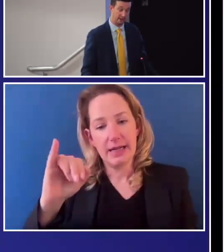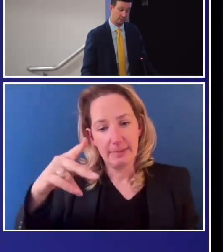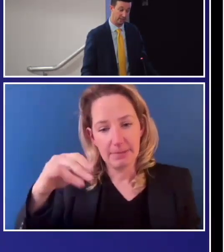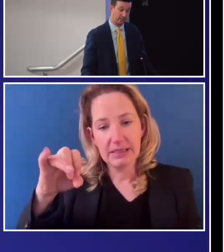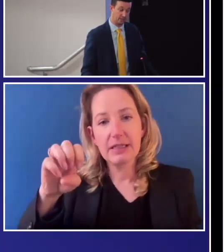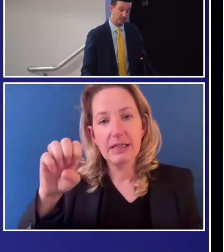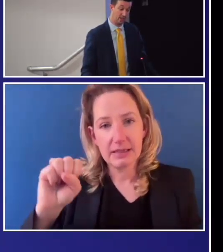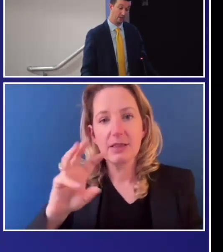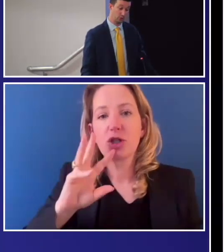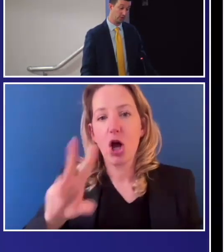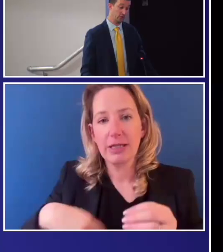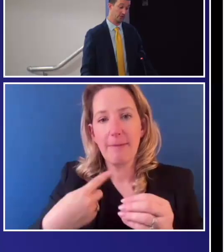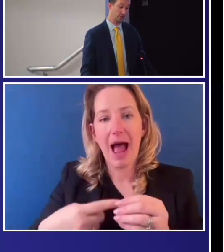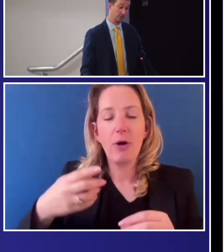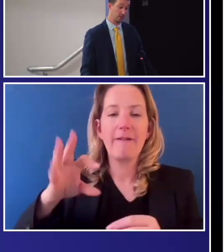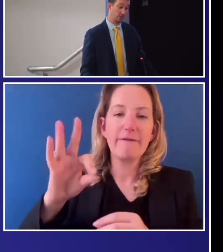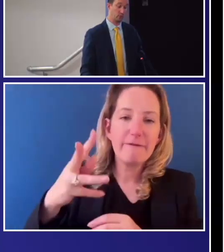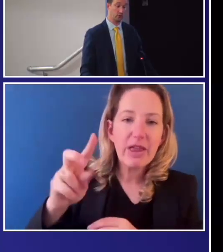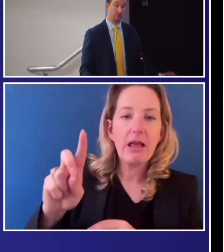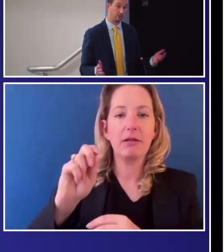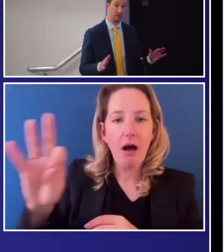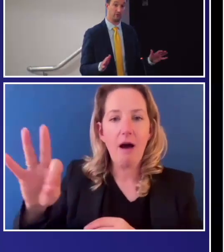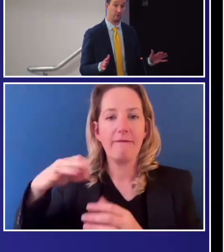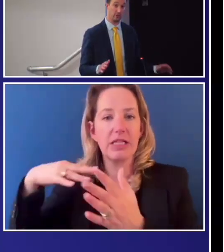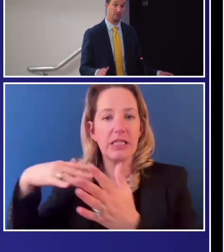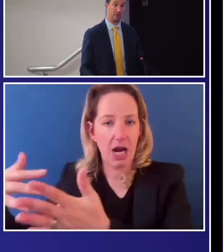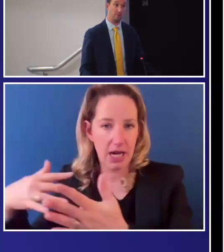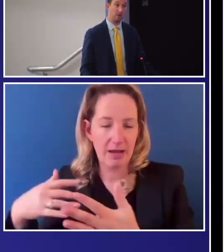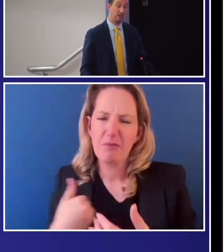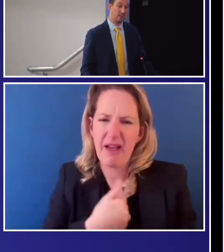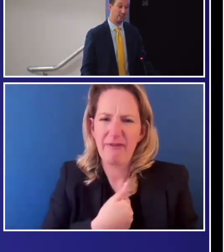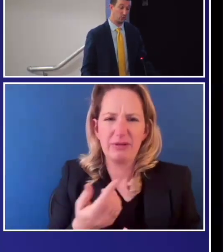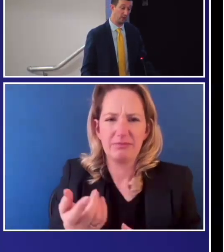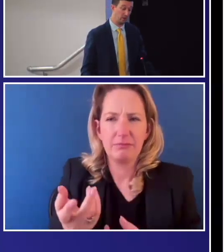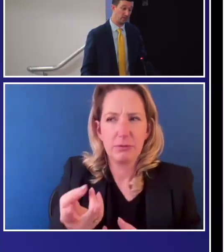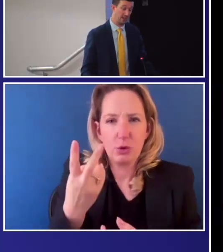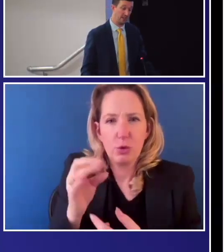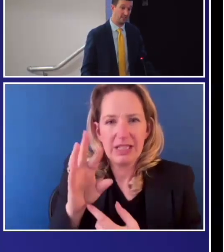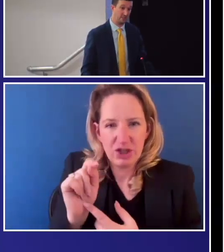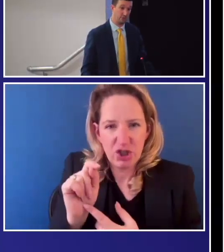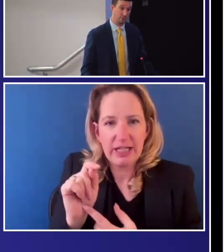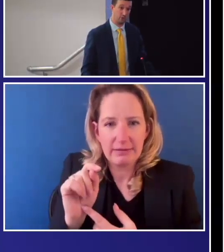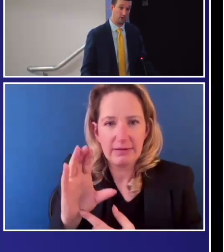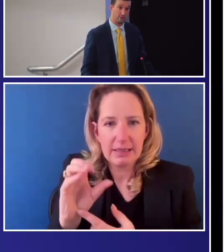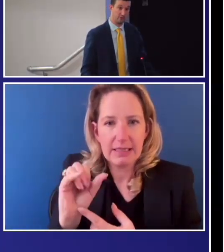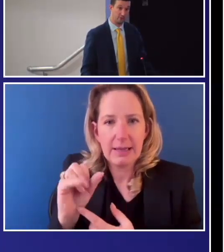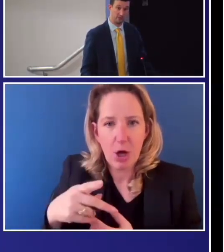aggregates two-digit CIP codes, which there's about 40 of them, into about ten different broad fields of